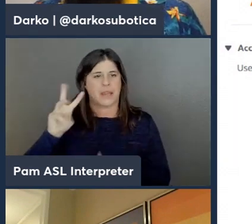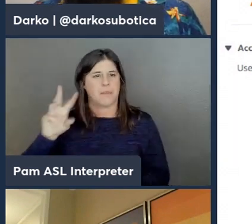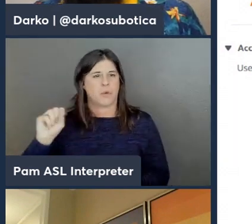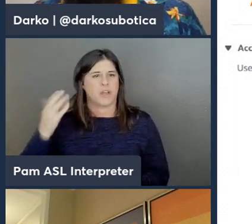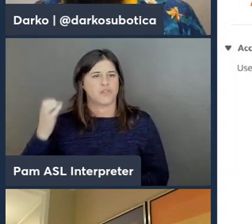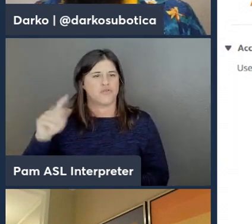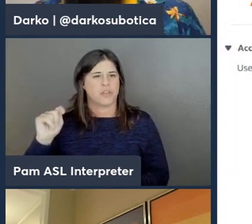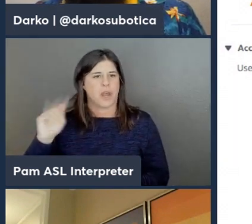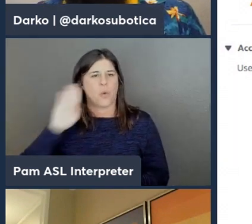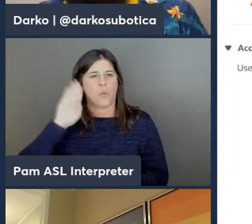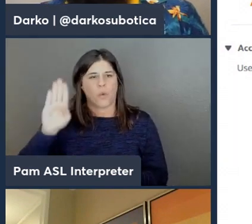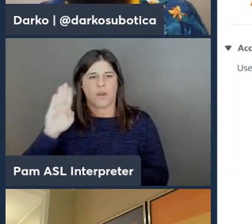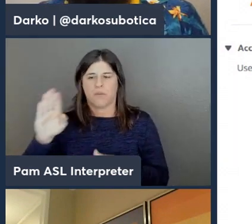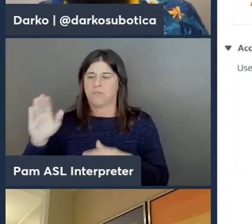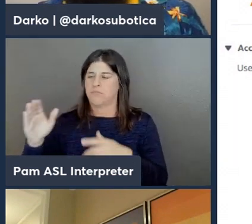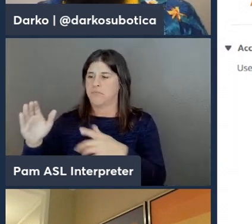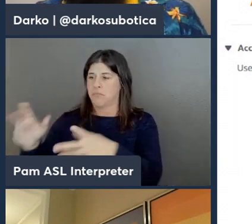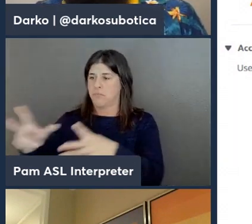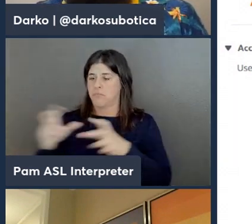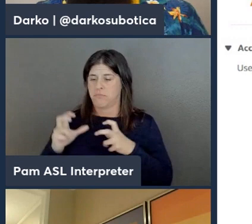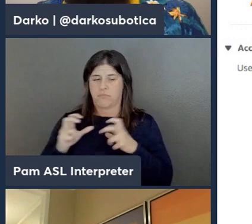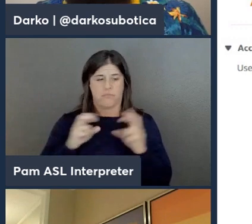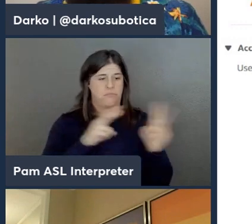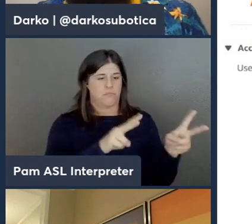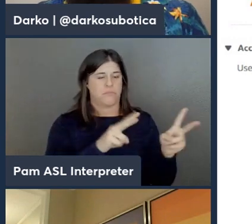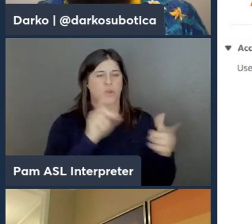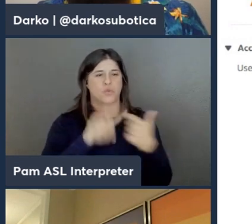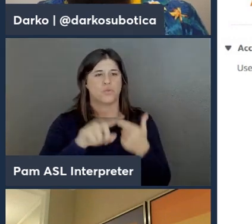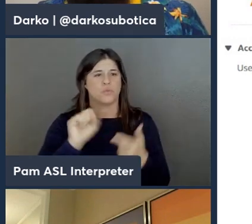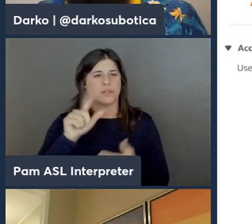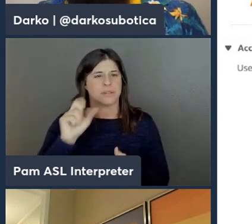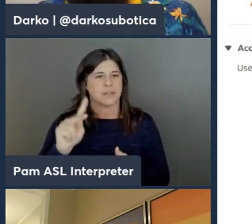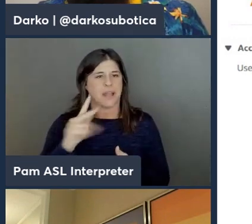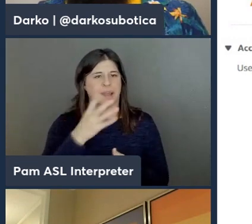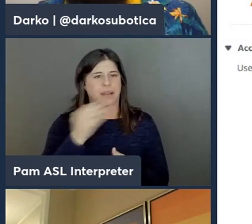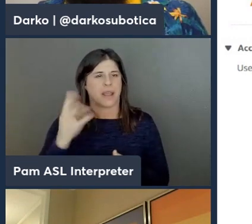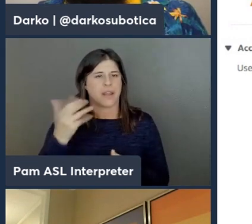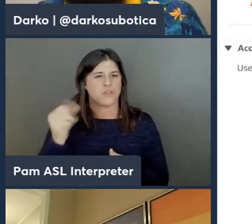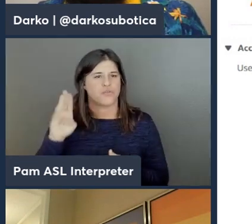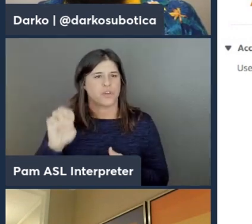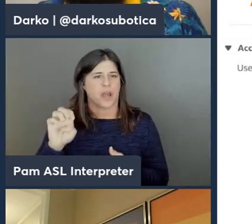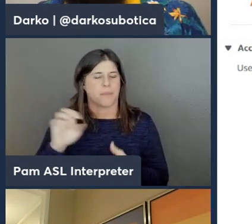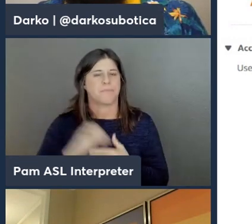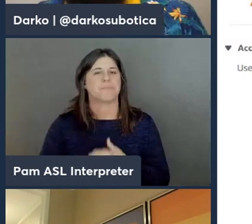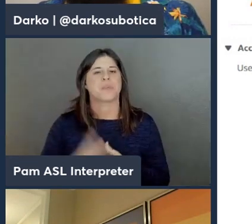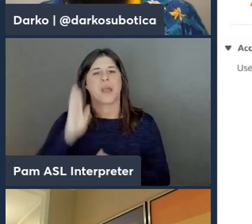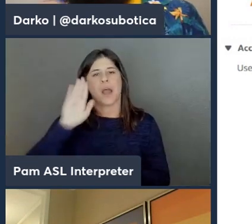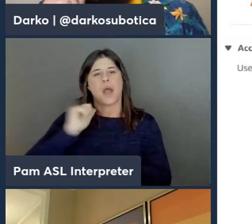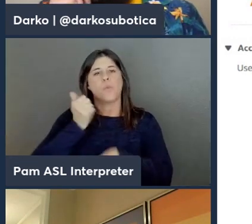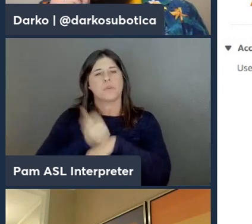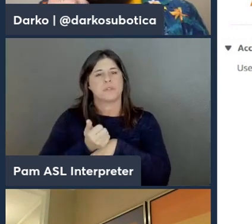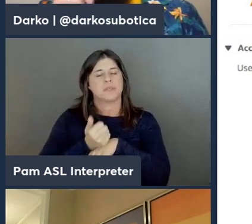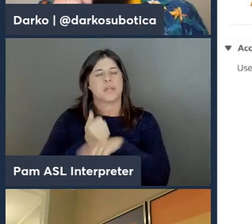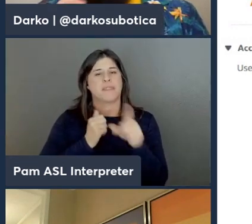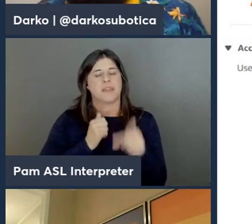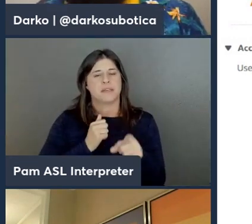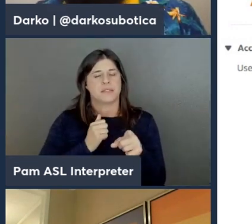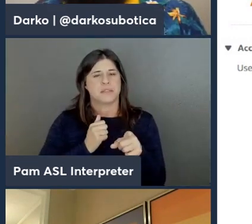and route it to the Slack and Chime Channels Yeah. So I'm gonna, to set this setting here.